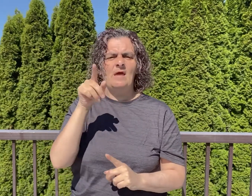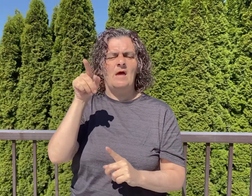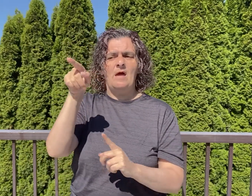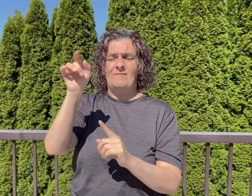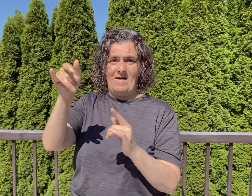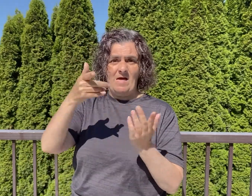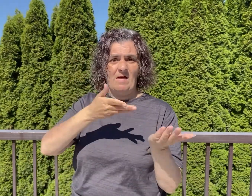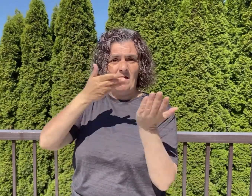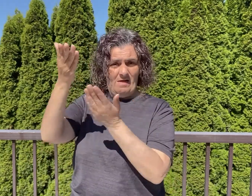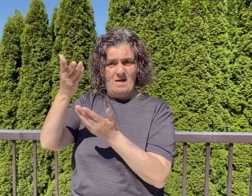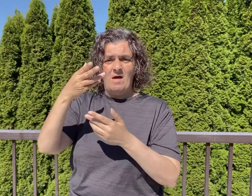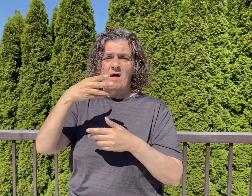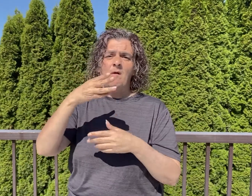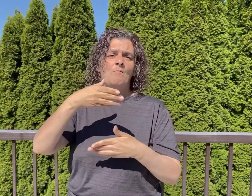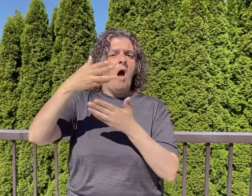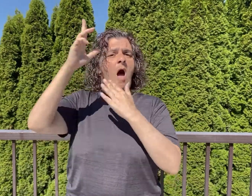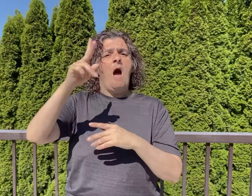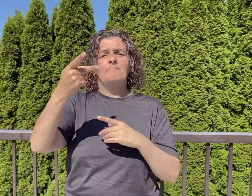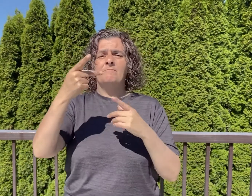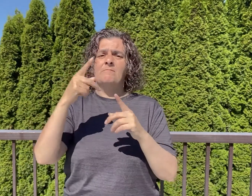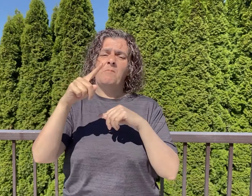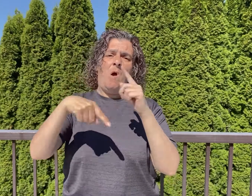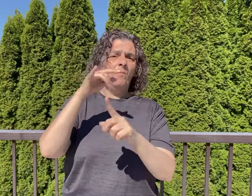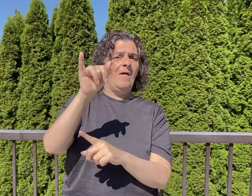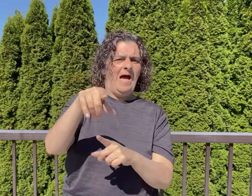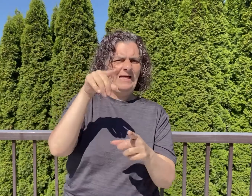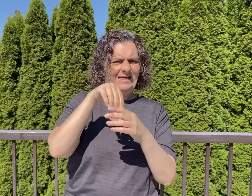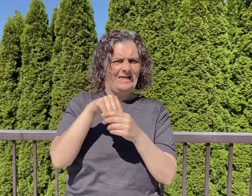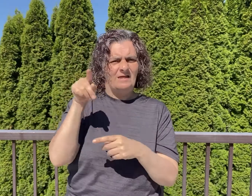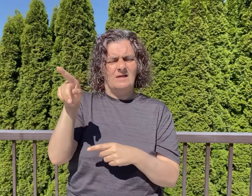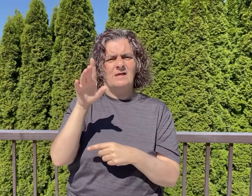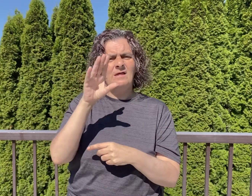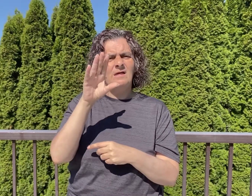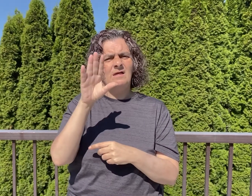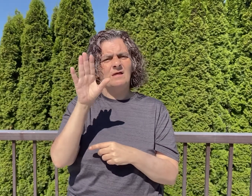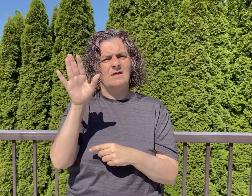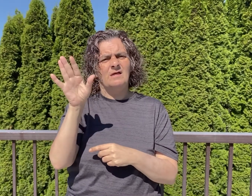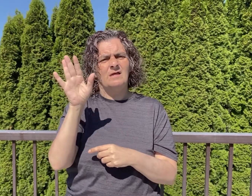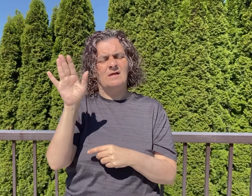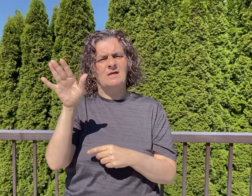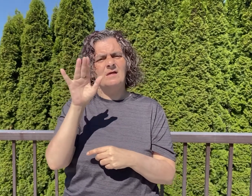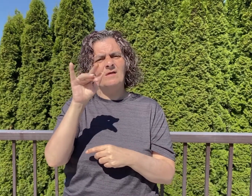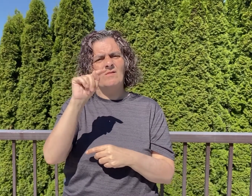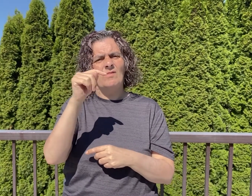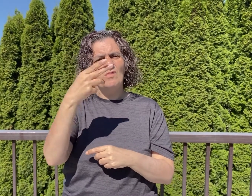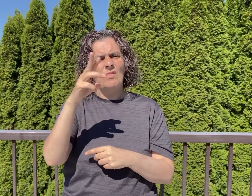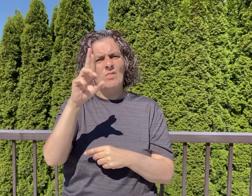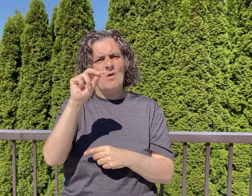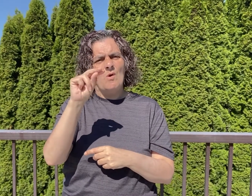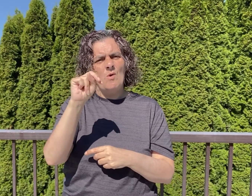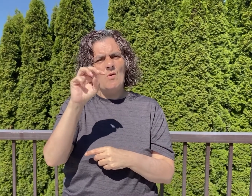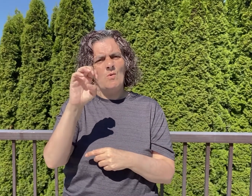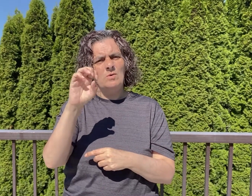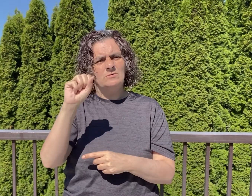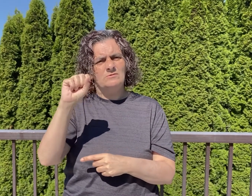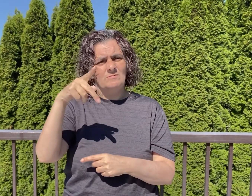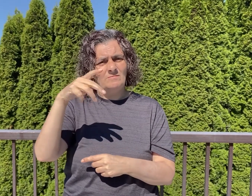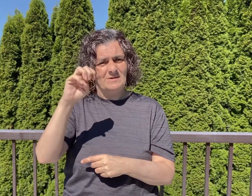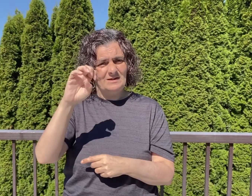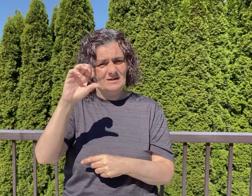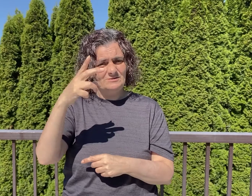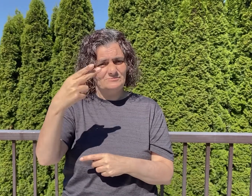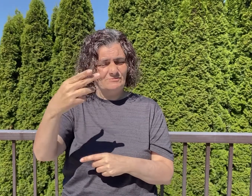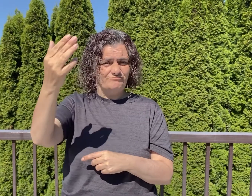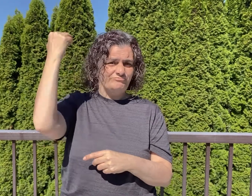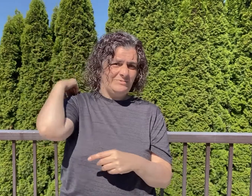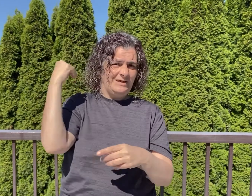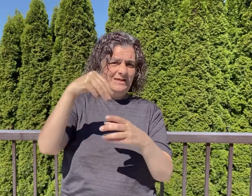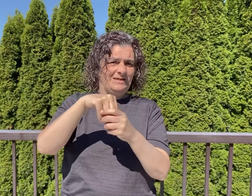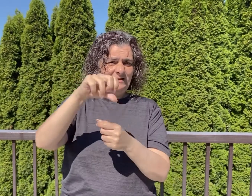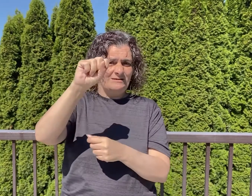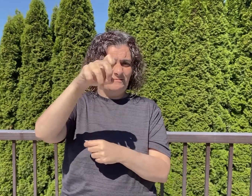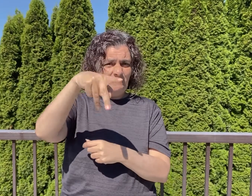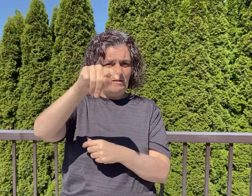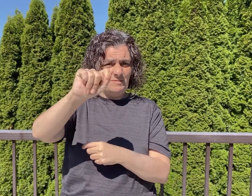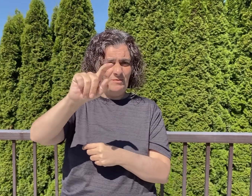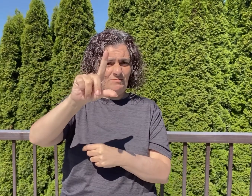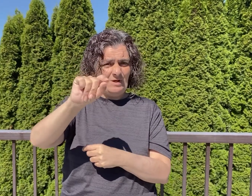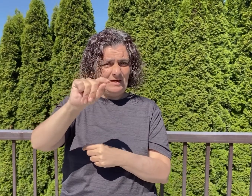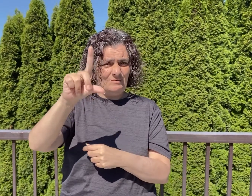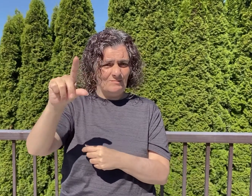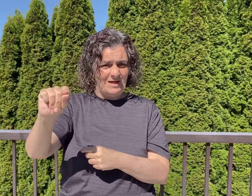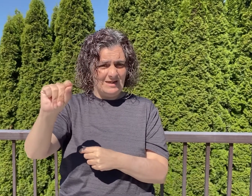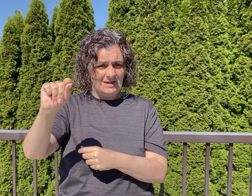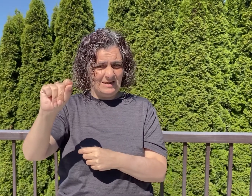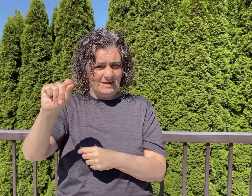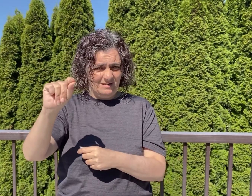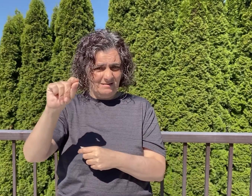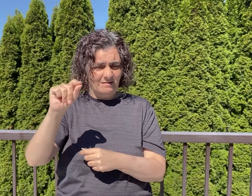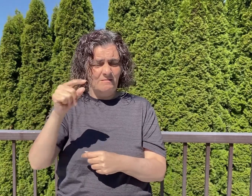This issue was brought up in the Throne Speech in September, 2020.